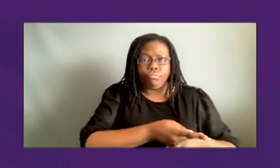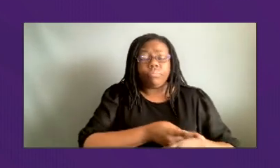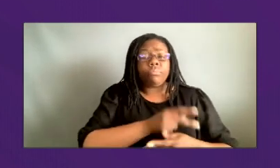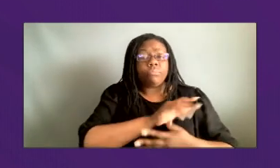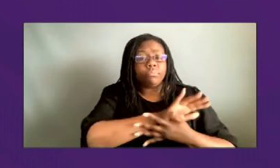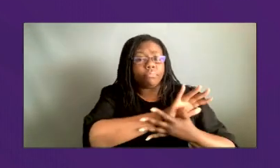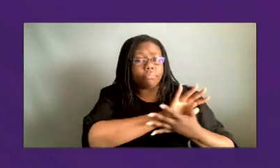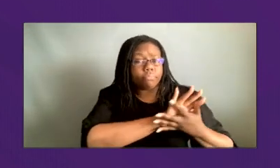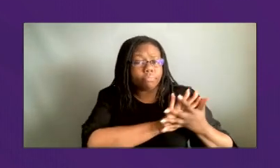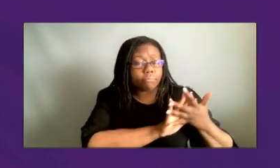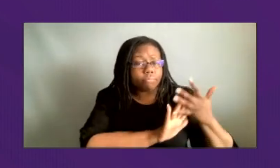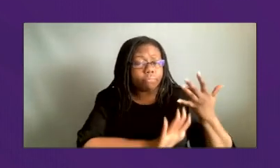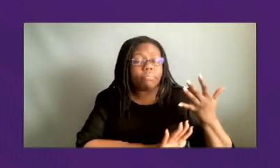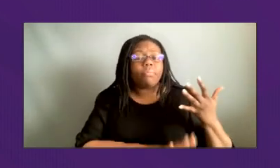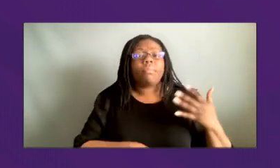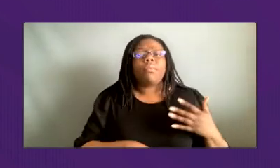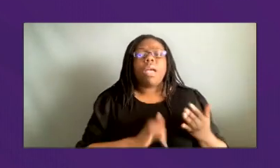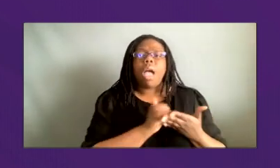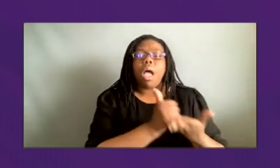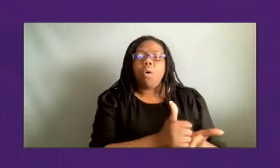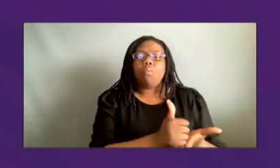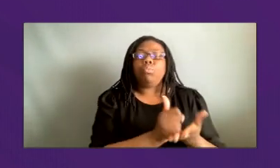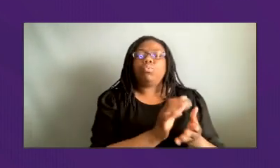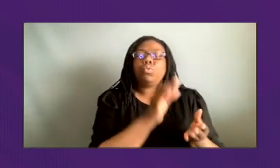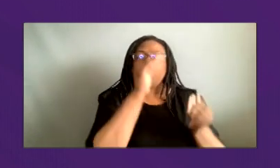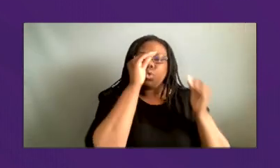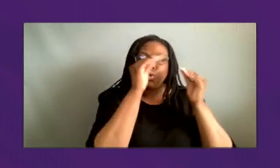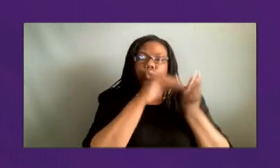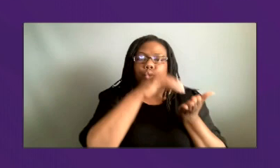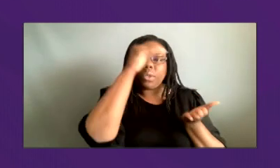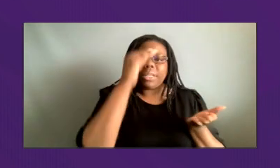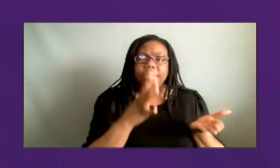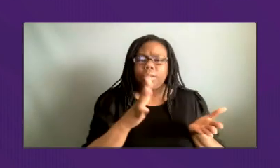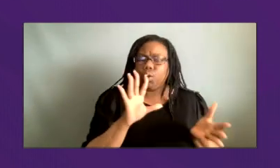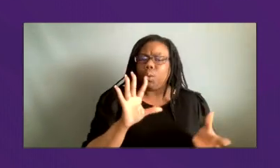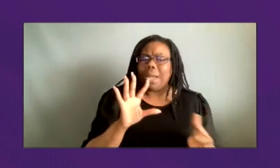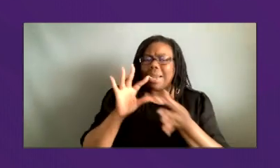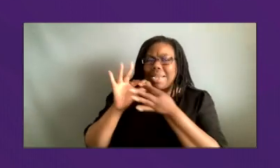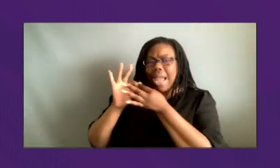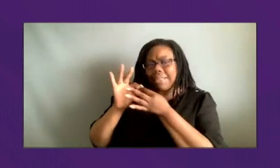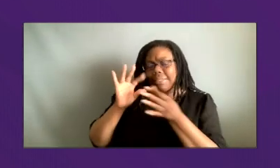while diversifying the narrative of American history. Native peoples did not experience